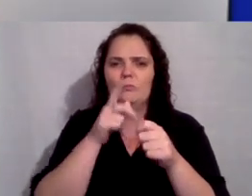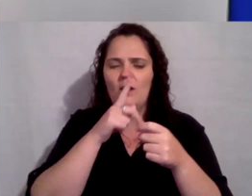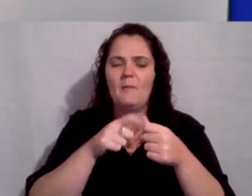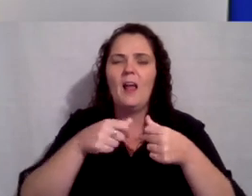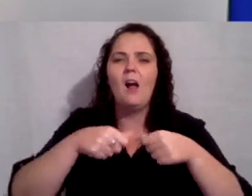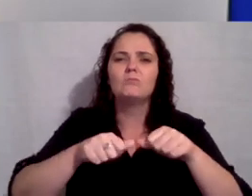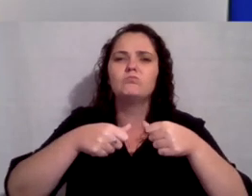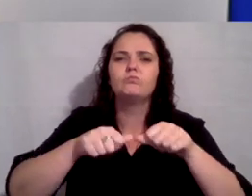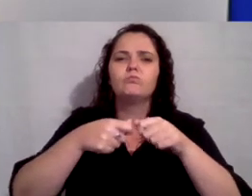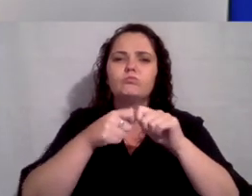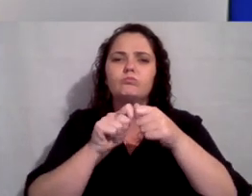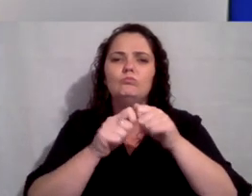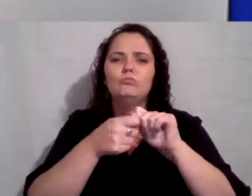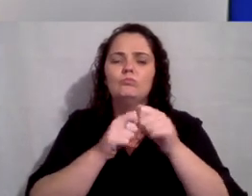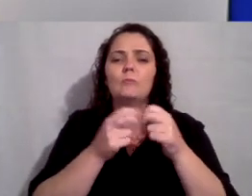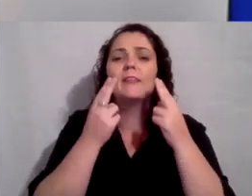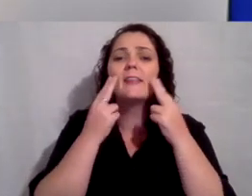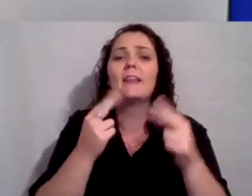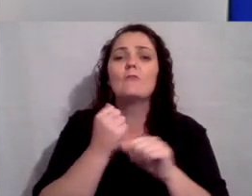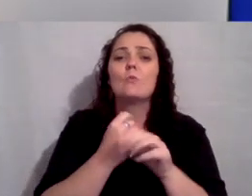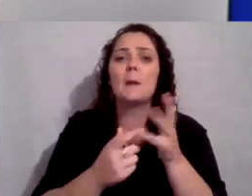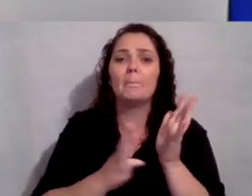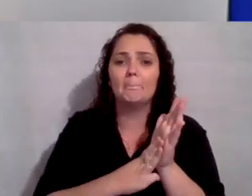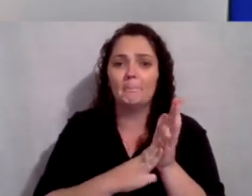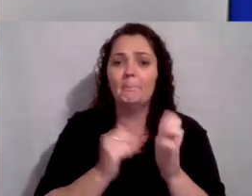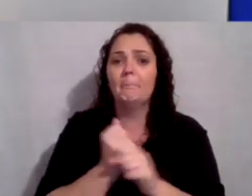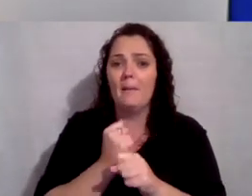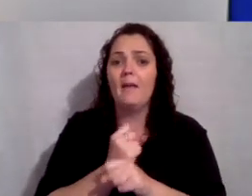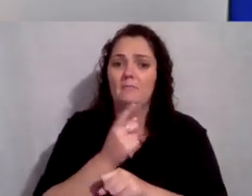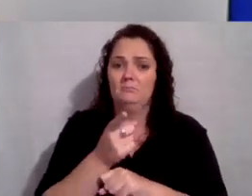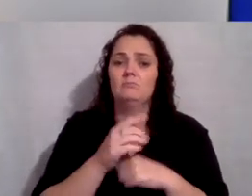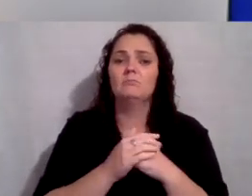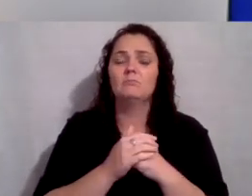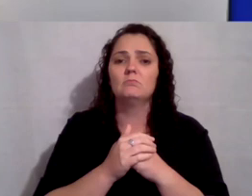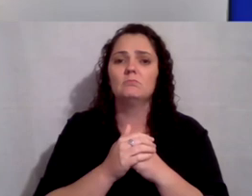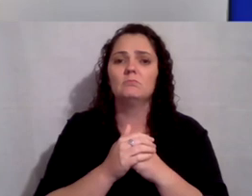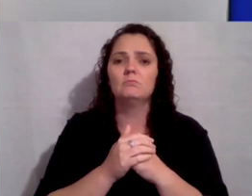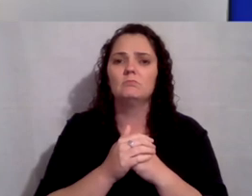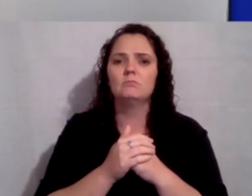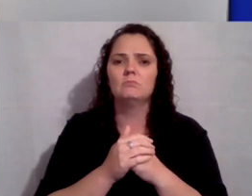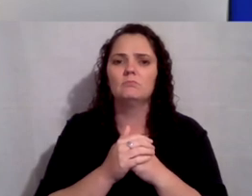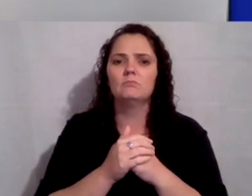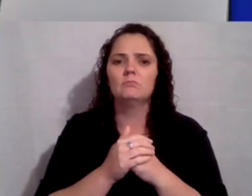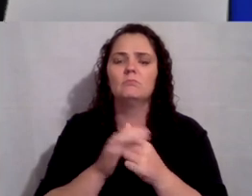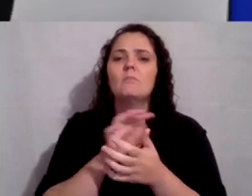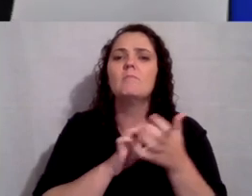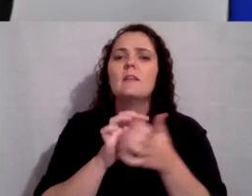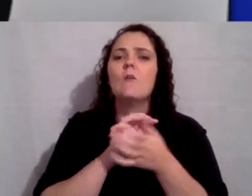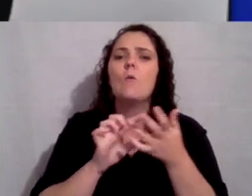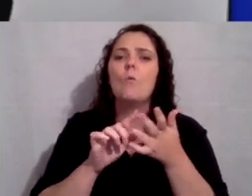And this is a natural gum eraser, it's a natural rubber eraser and it has oil mixed into it. And again, I know it's out of focus but I'll hold it